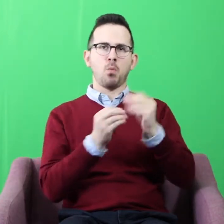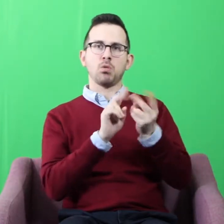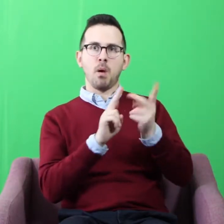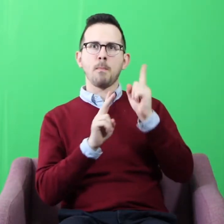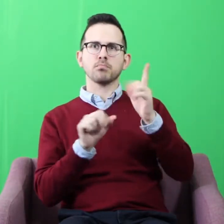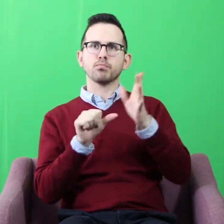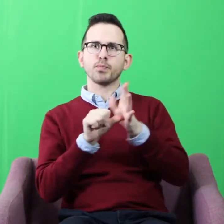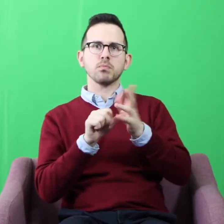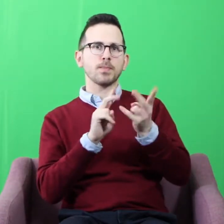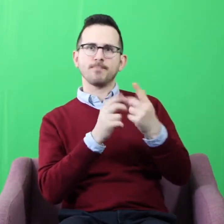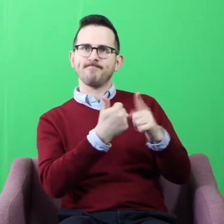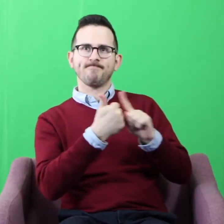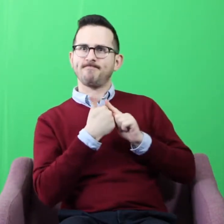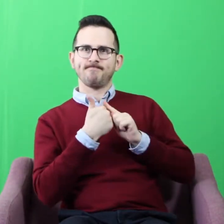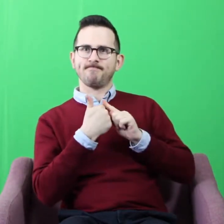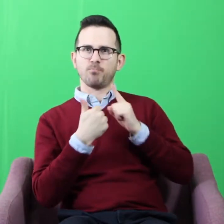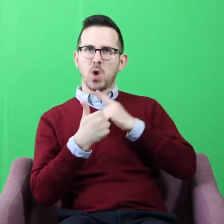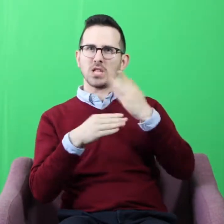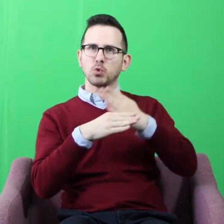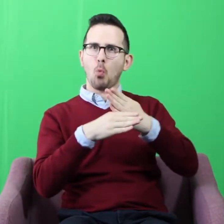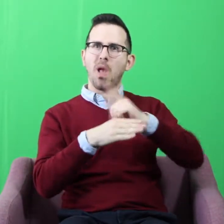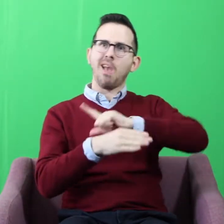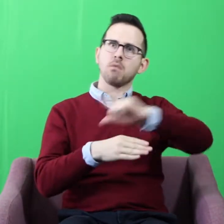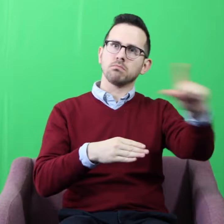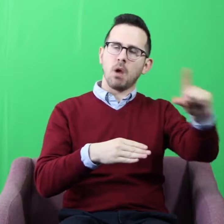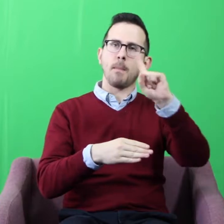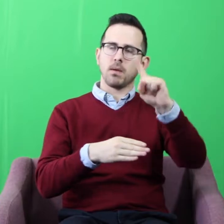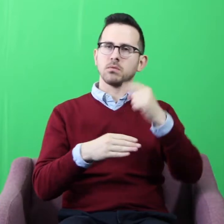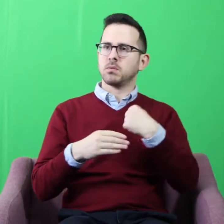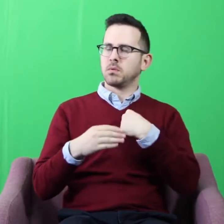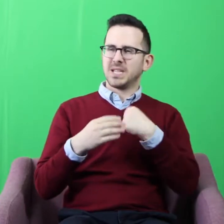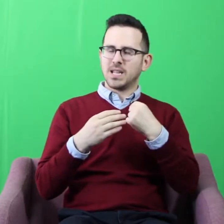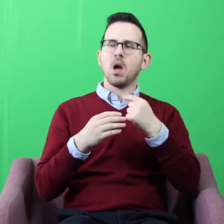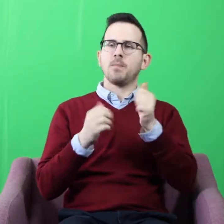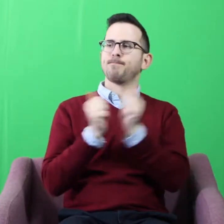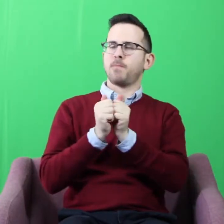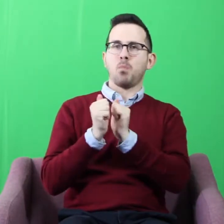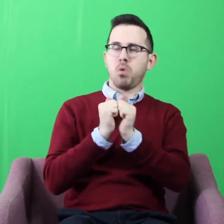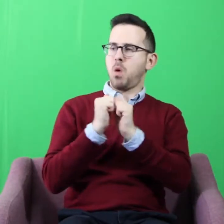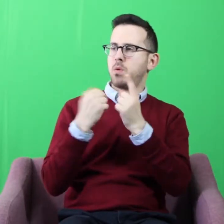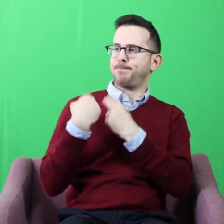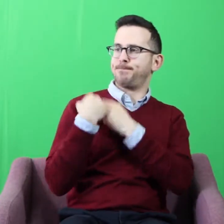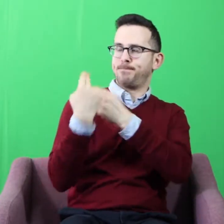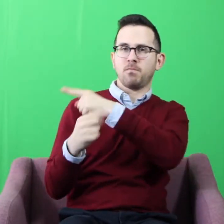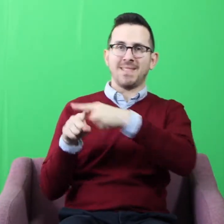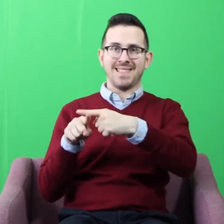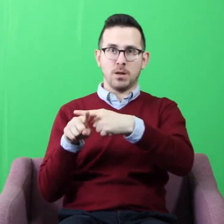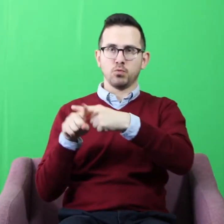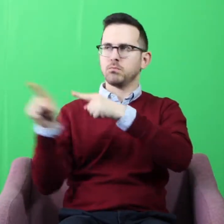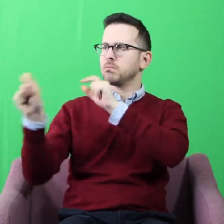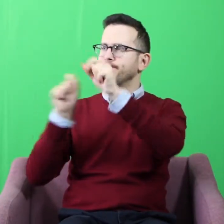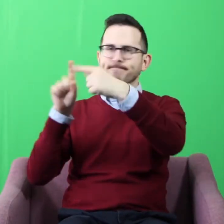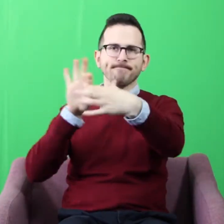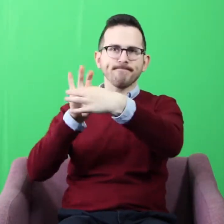I could send emails when I have an interpreter but that didn’t happen until later. So we had to agree that my brother would be responsible for emails